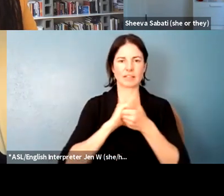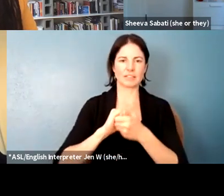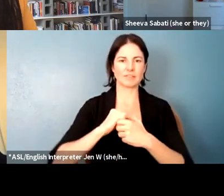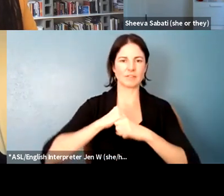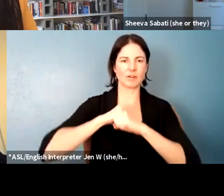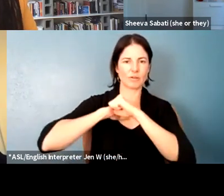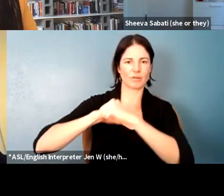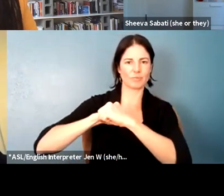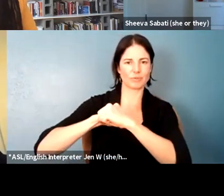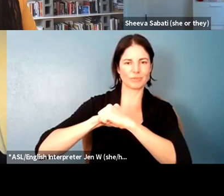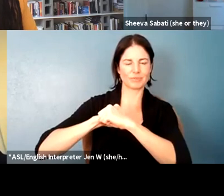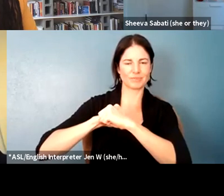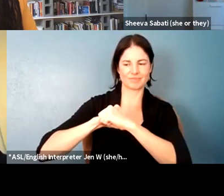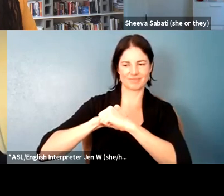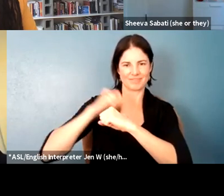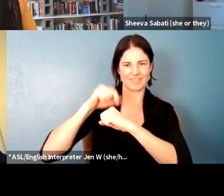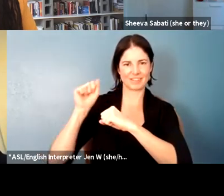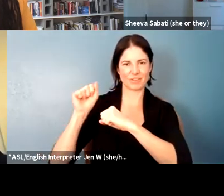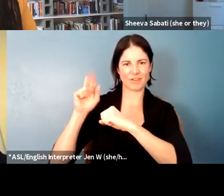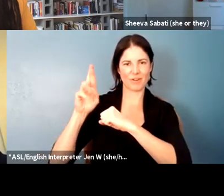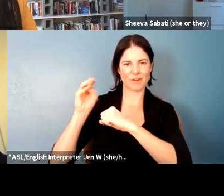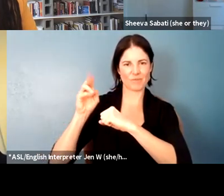that I think can help inspire us. As we continue to move